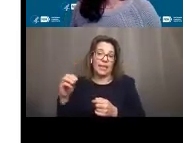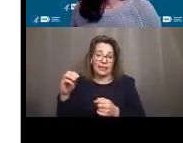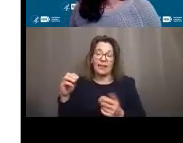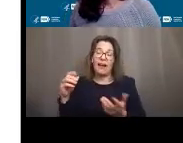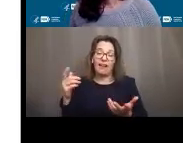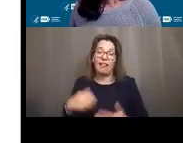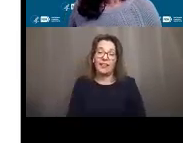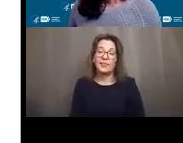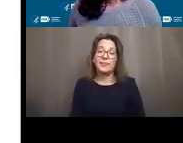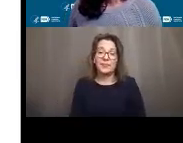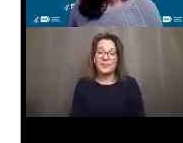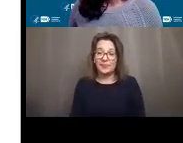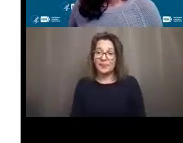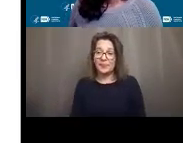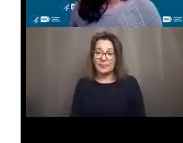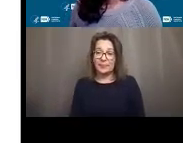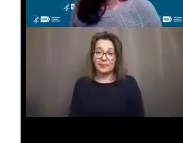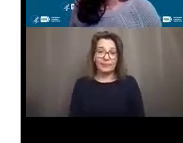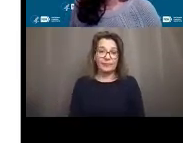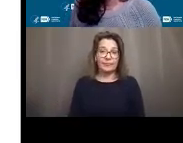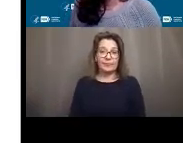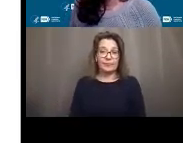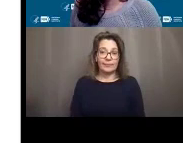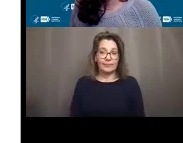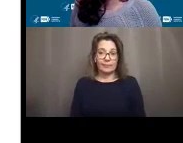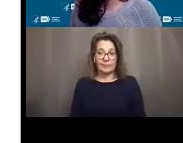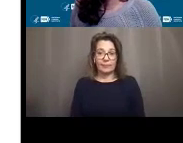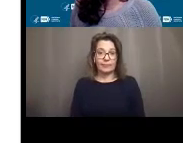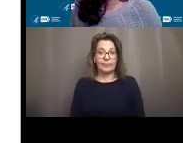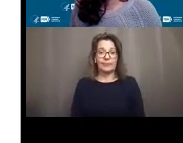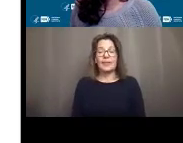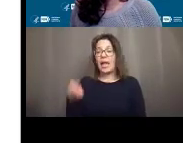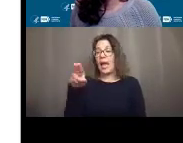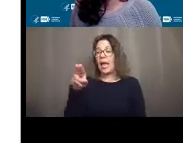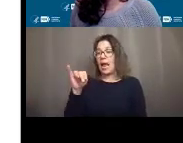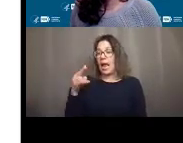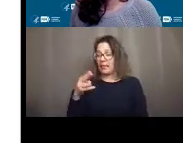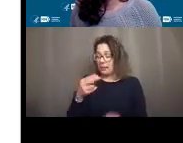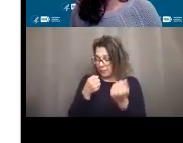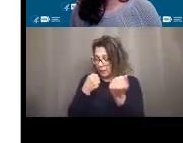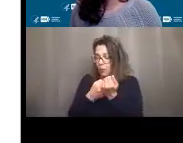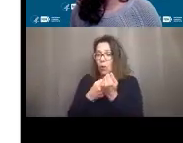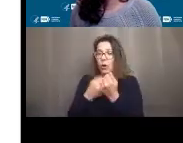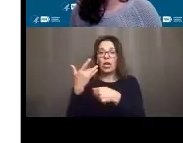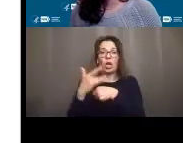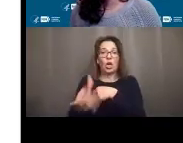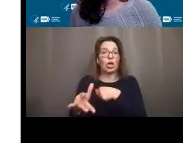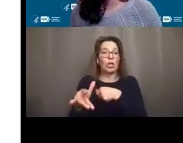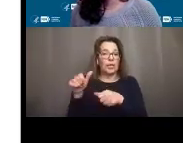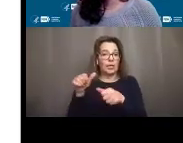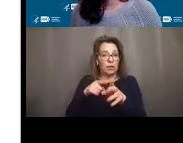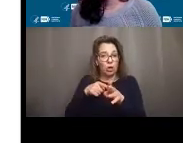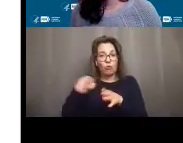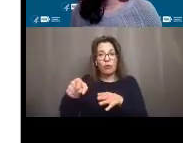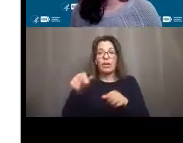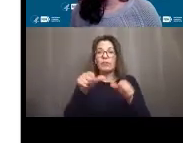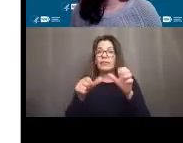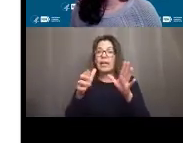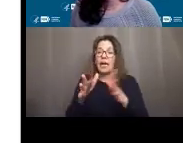I can't speak to all of the institutes, but I know that for the NCI specifically, last year, fiscal year,